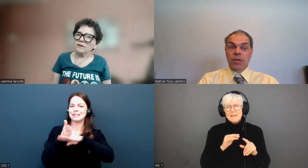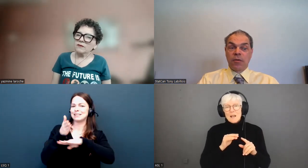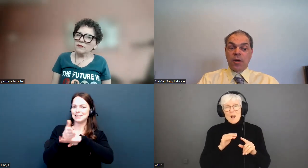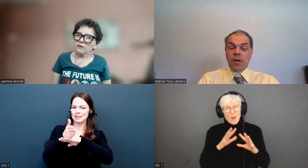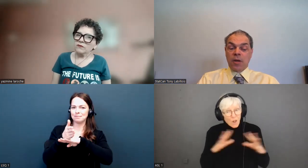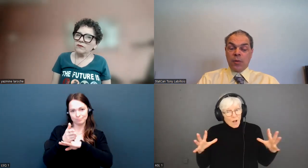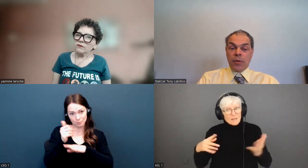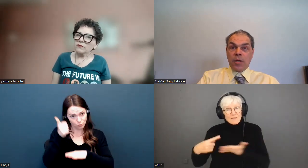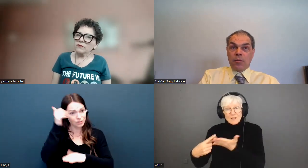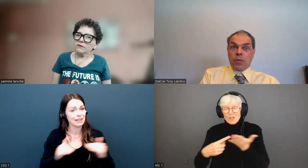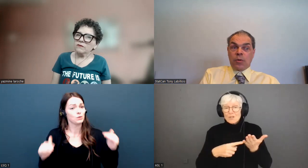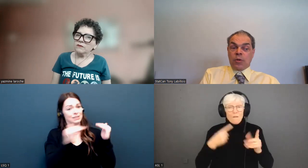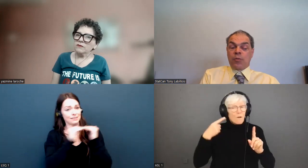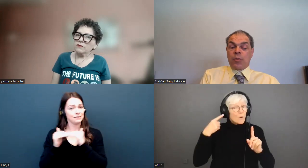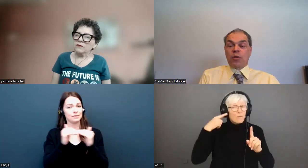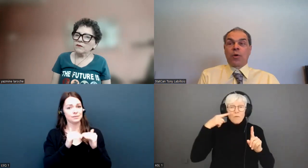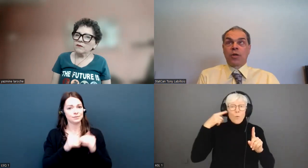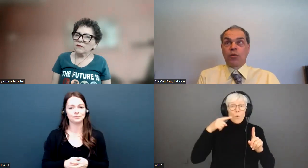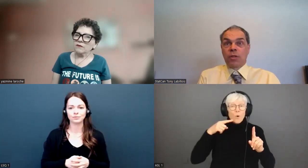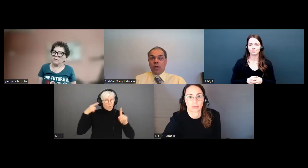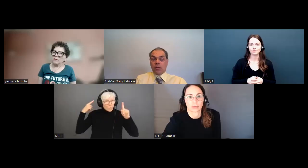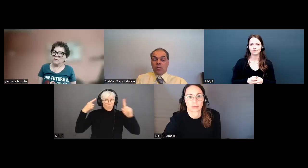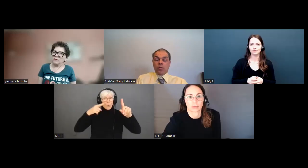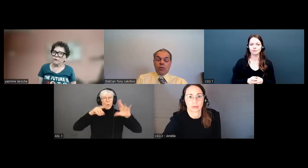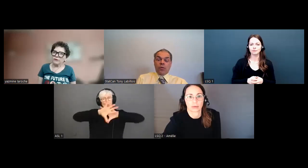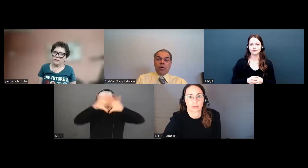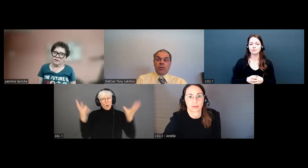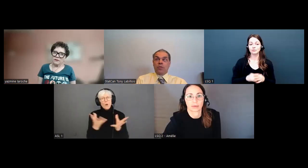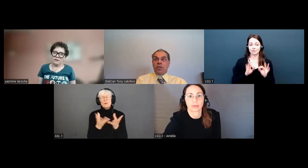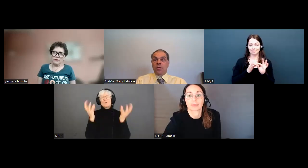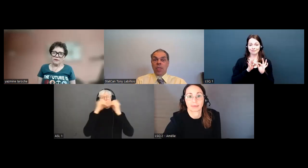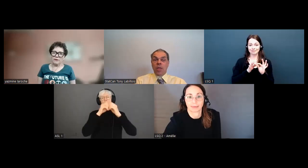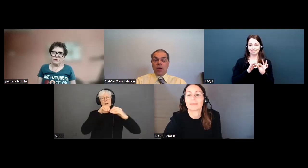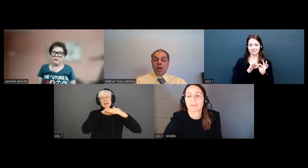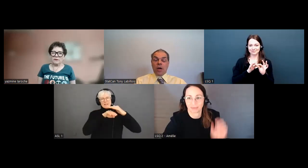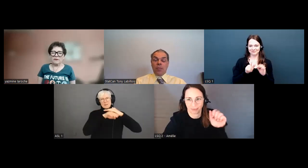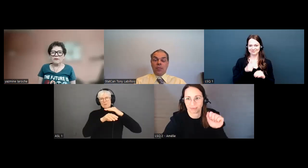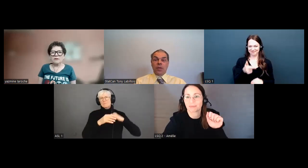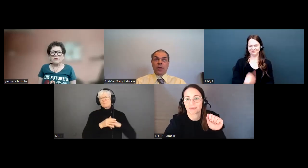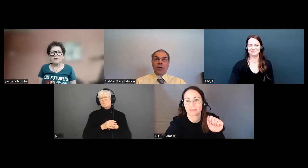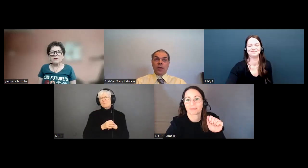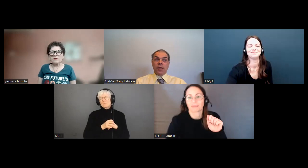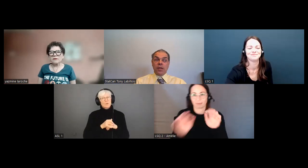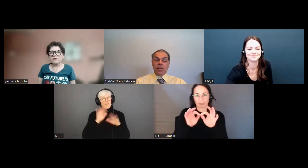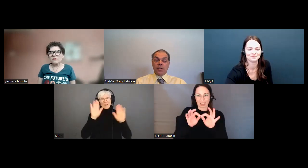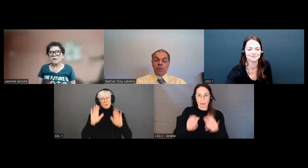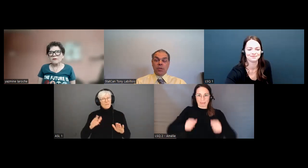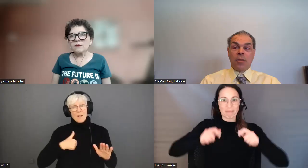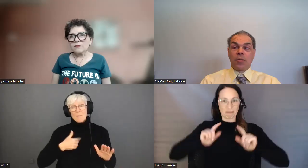at least for the last 15 years of my career there was this Mantra about public service